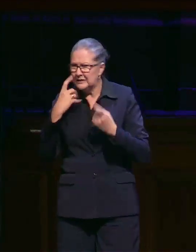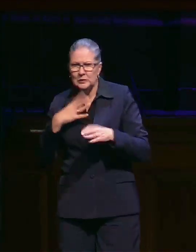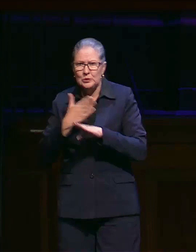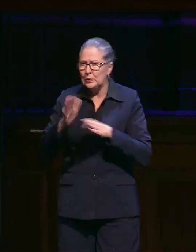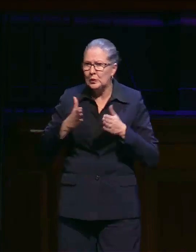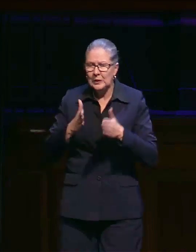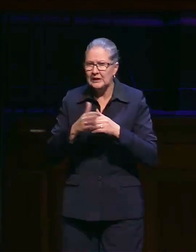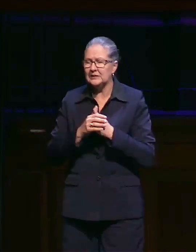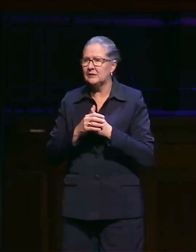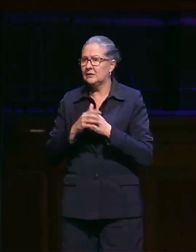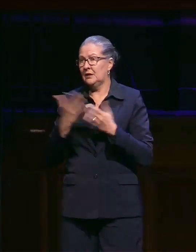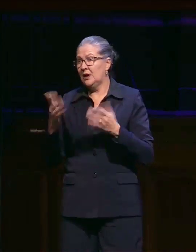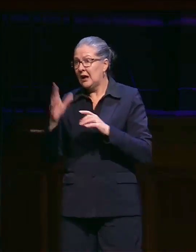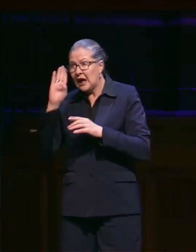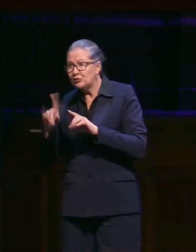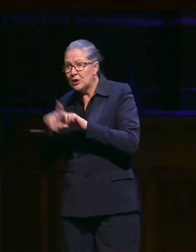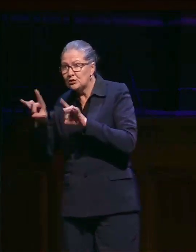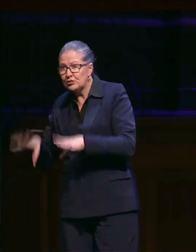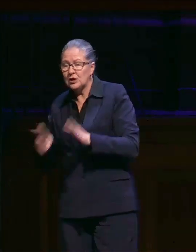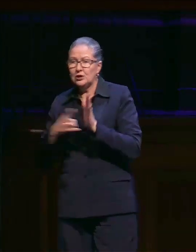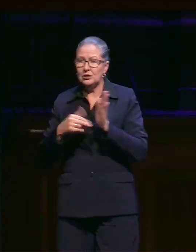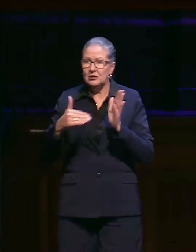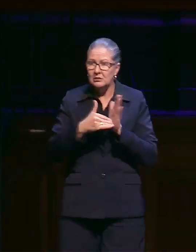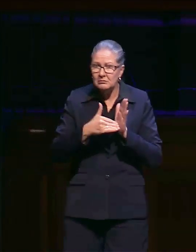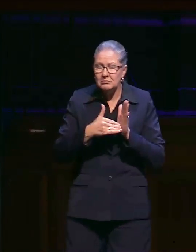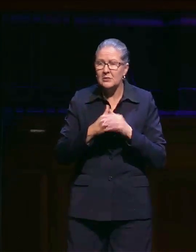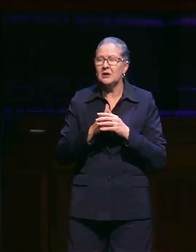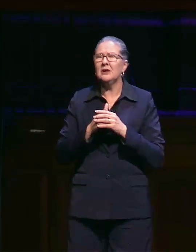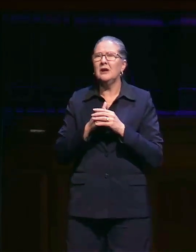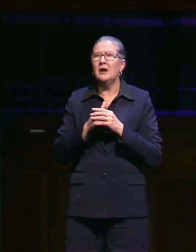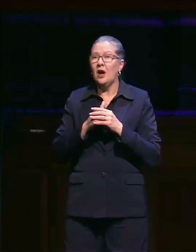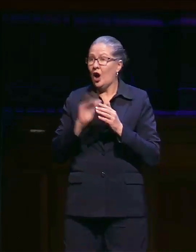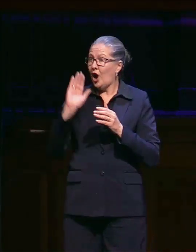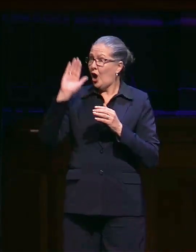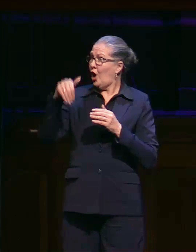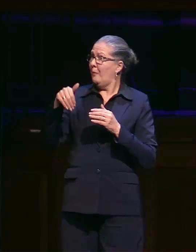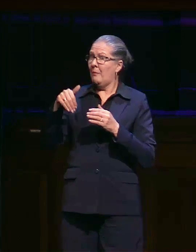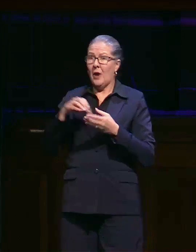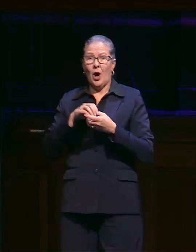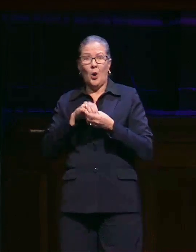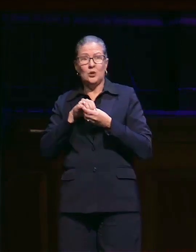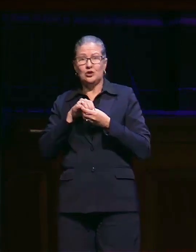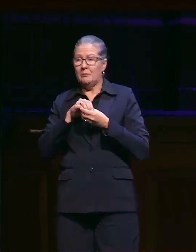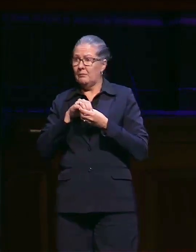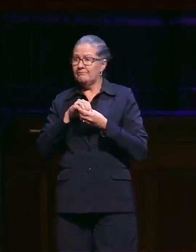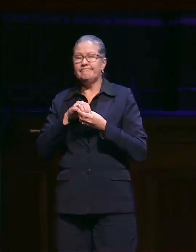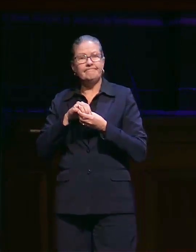for countries like Australia and New Zealand booming housing markets have put homeownership out of reach for a growing number of young people especially when